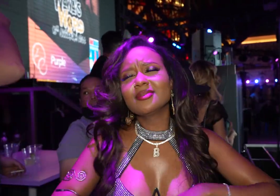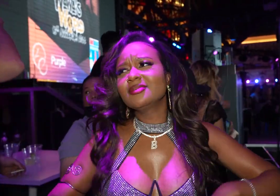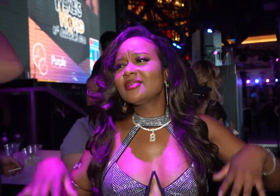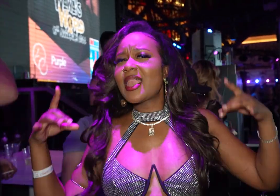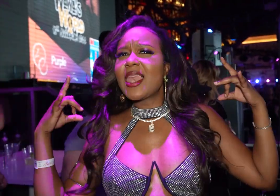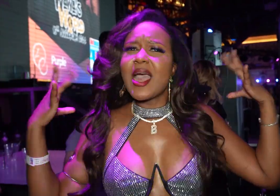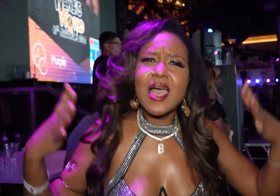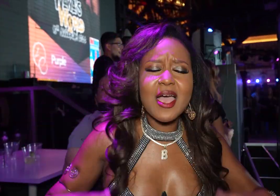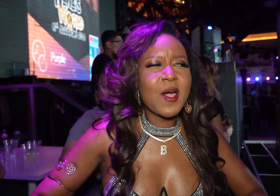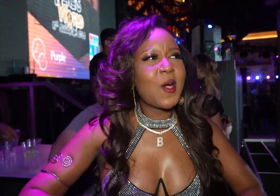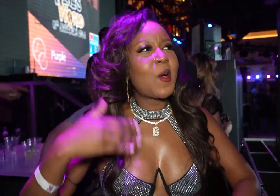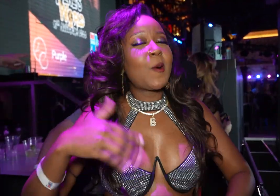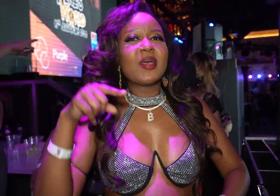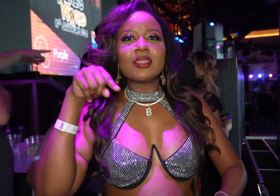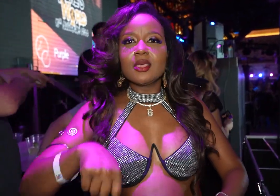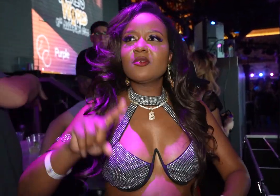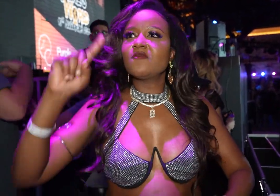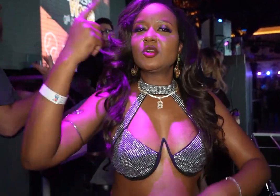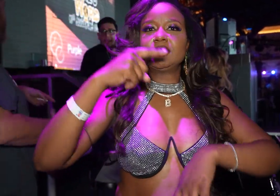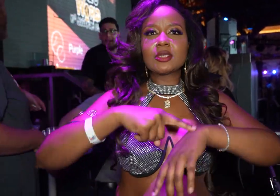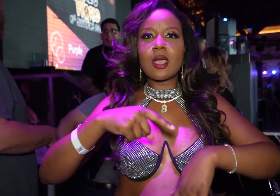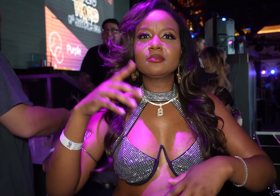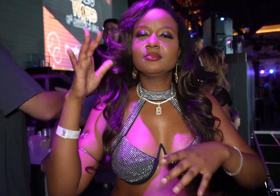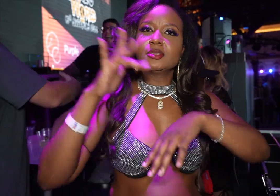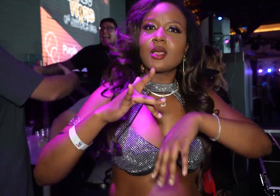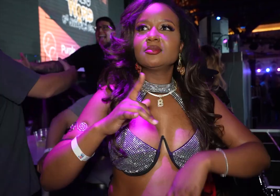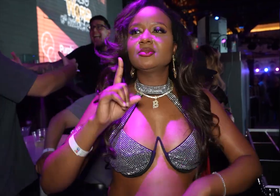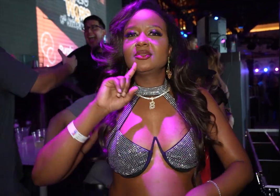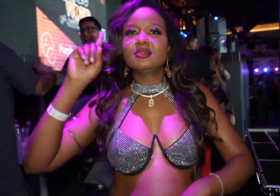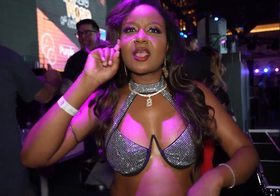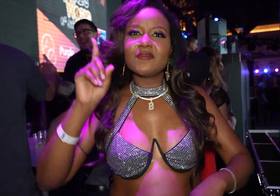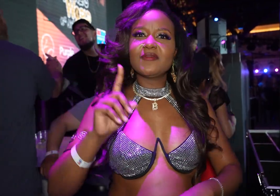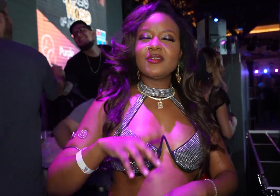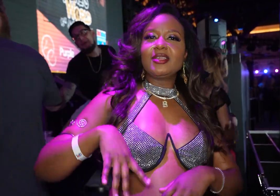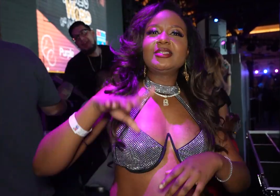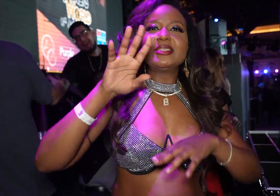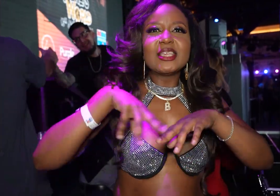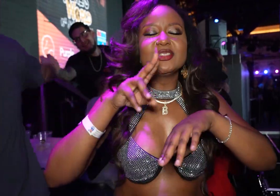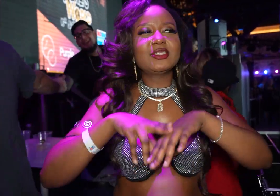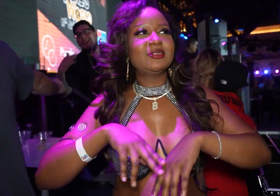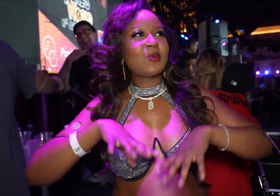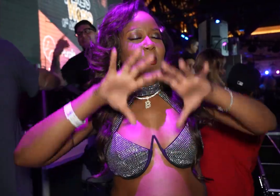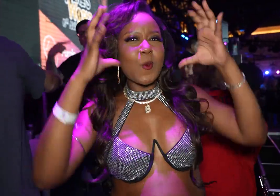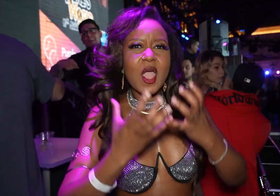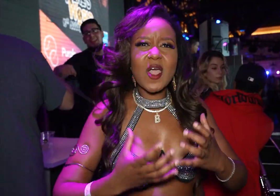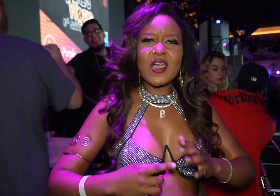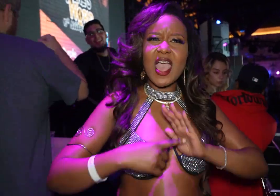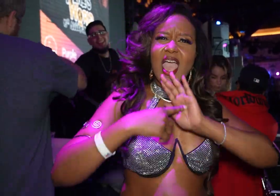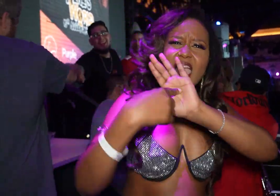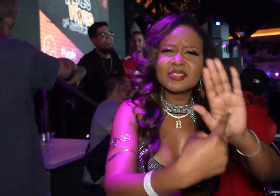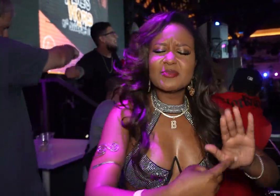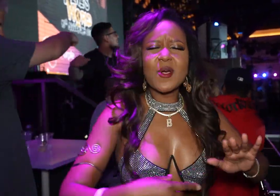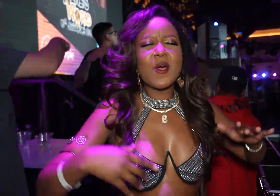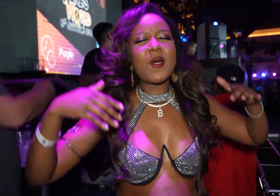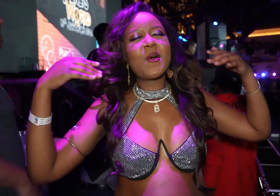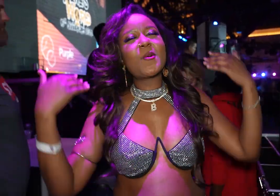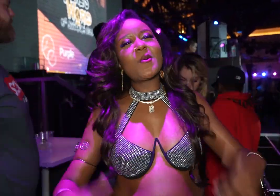It's lit in here! This is my first time coming to the DeafNation World Expo.